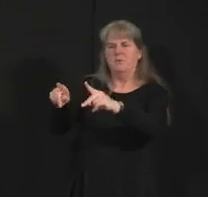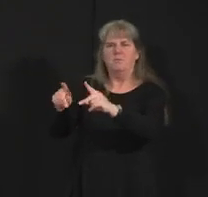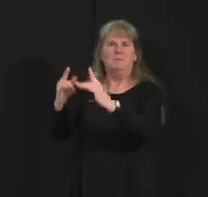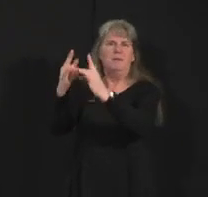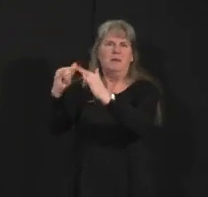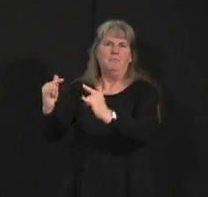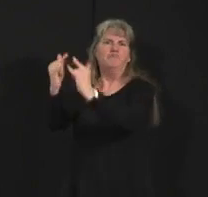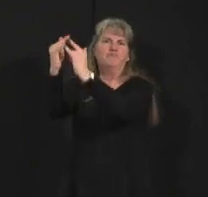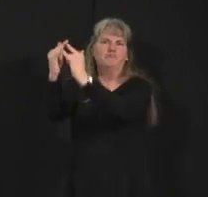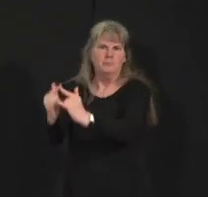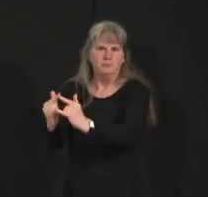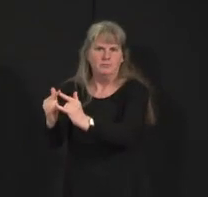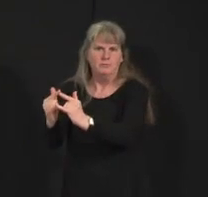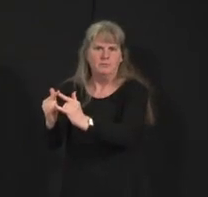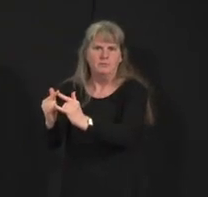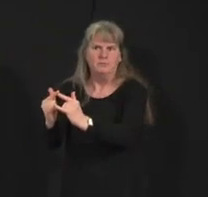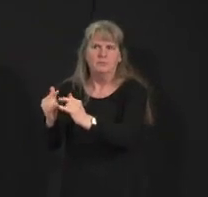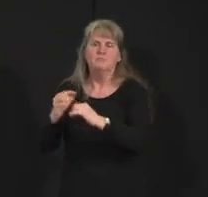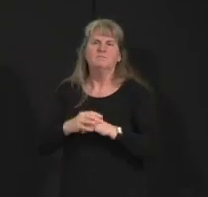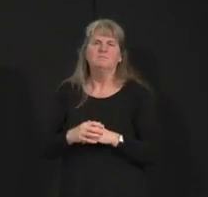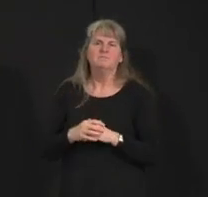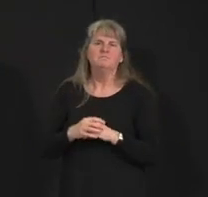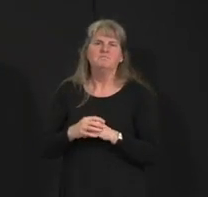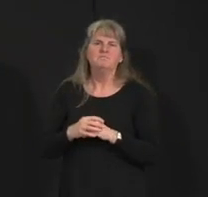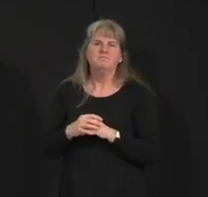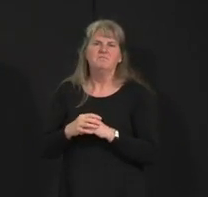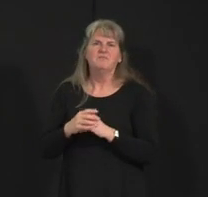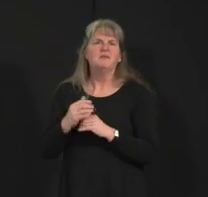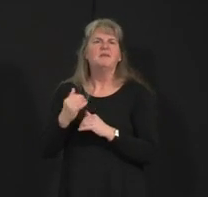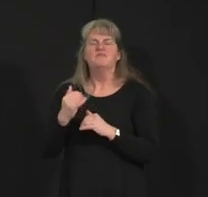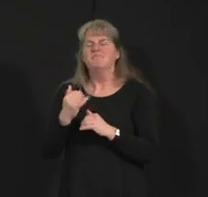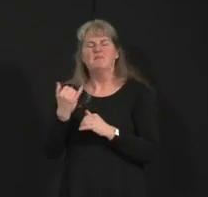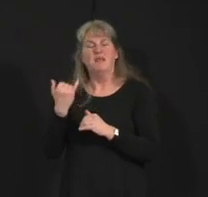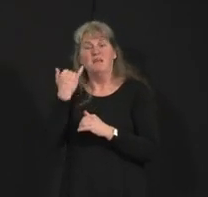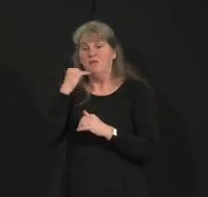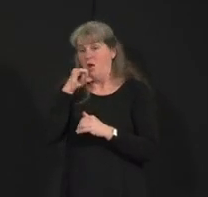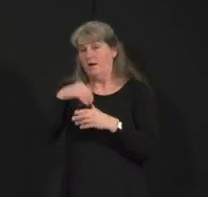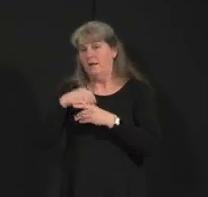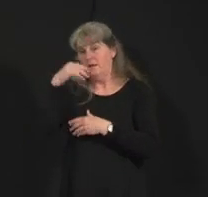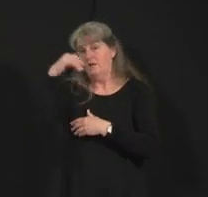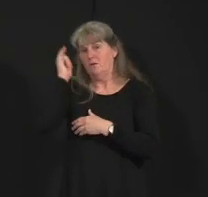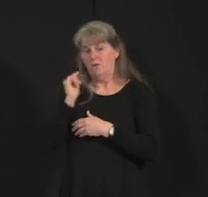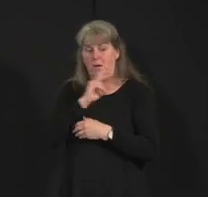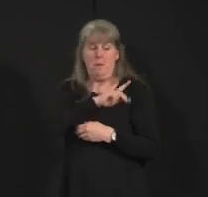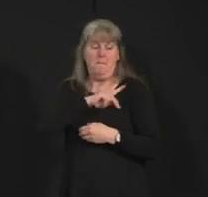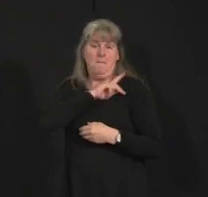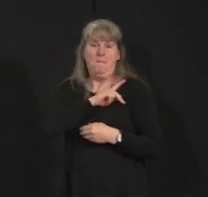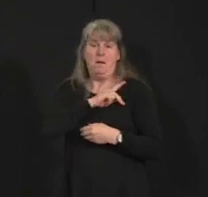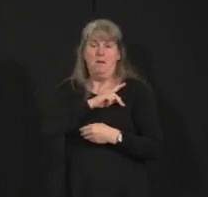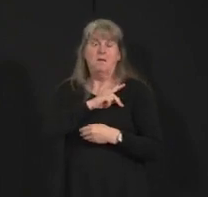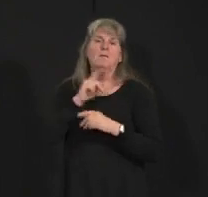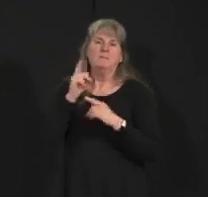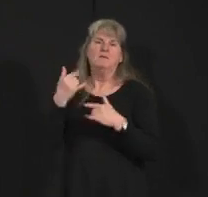camp even if that is not in a territorial campground.